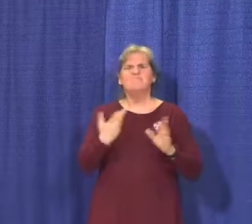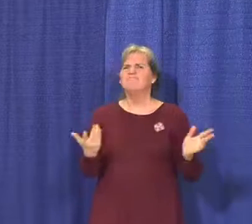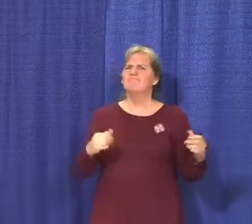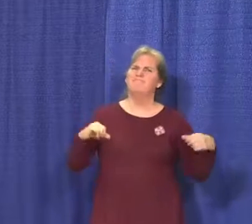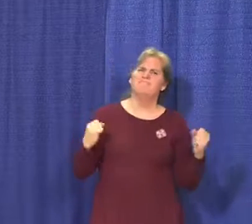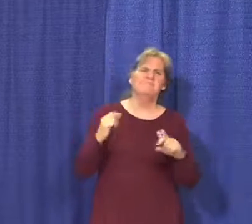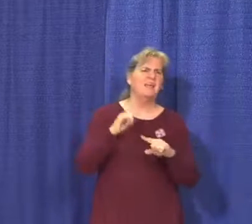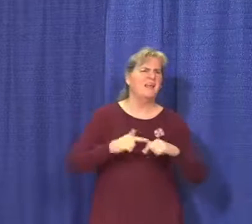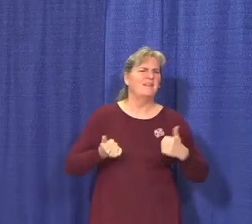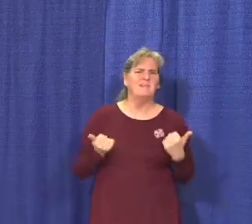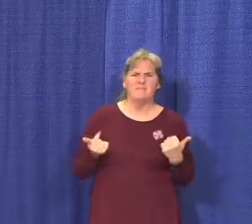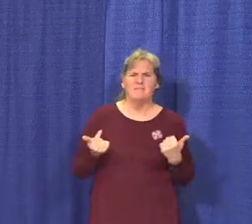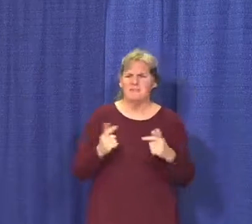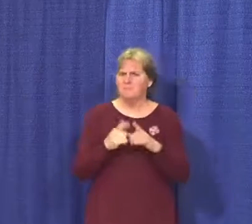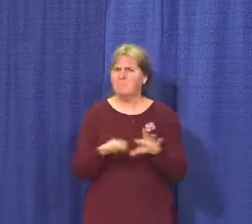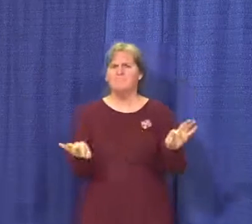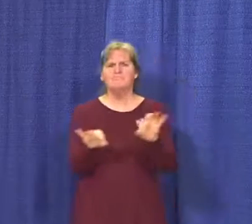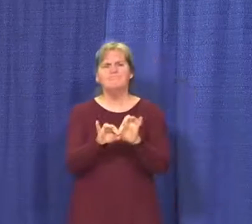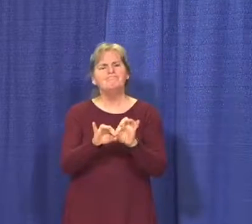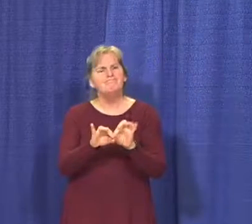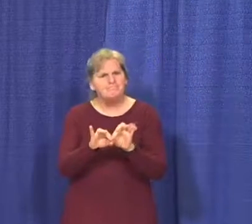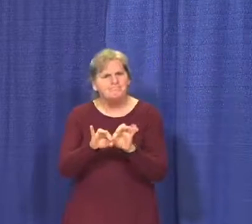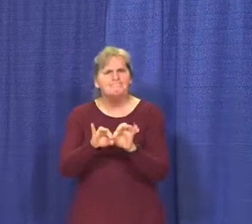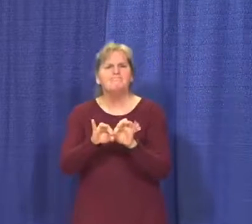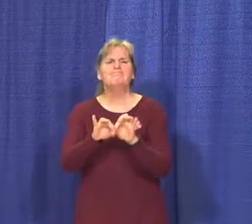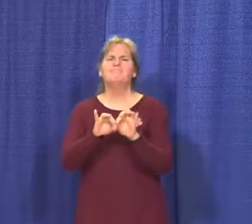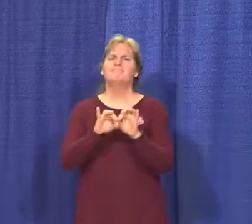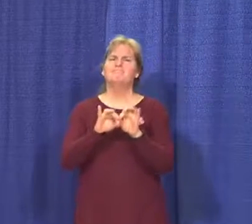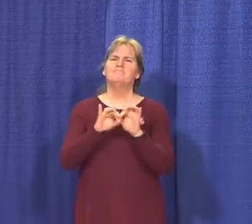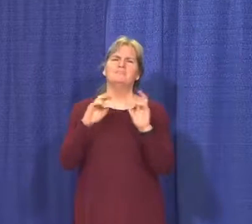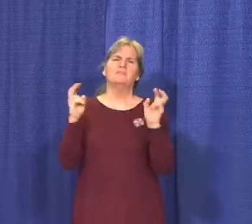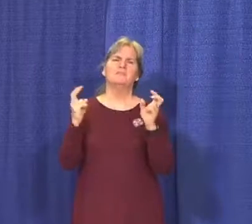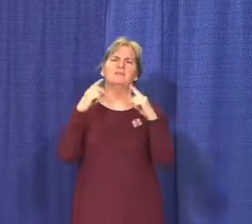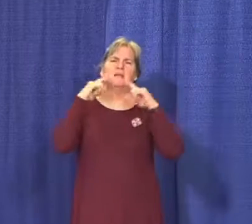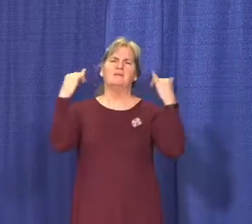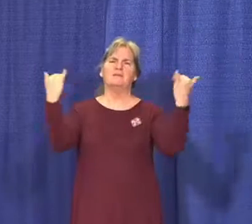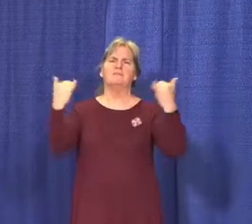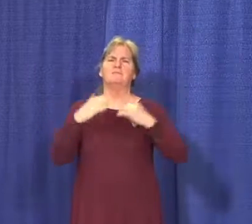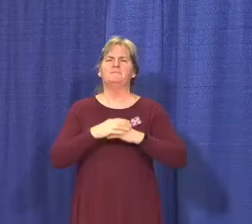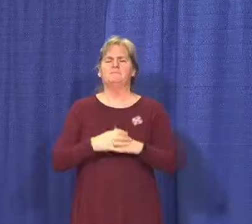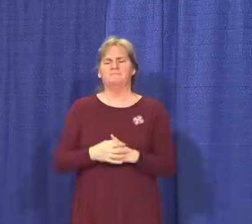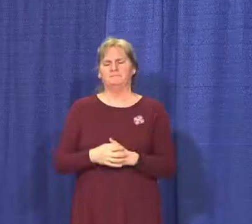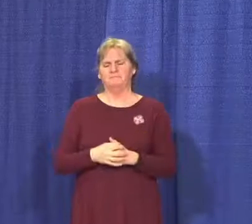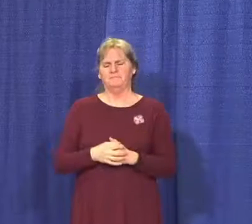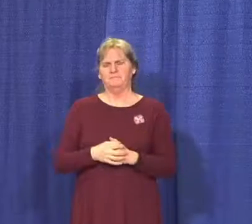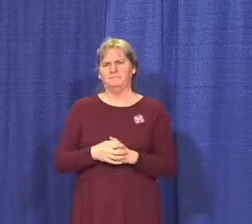really important, a very important announcement.